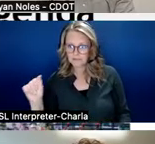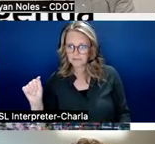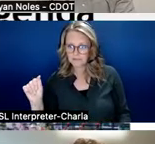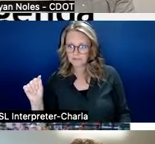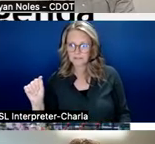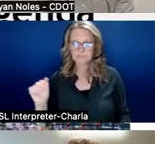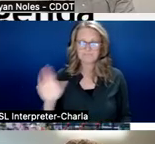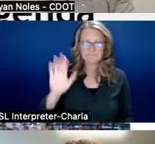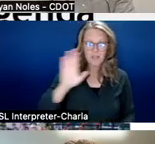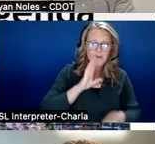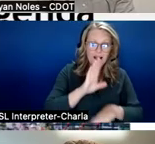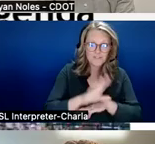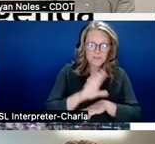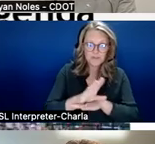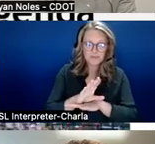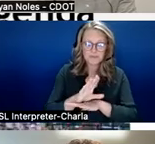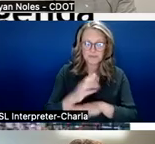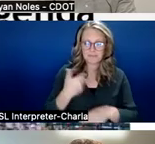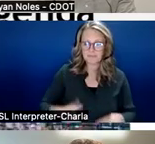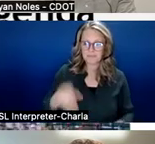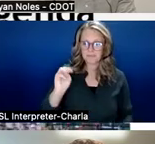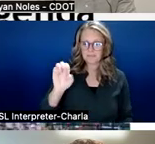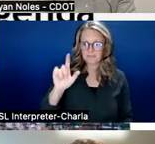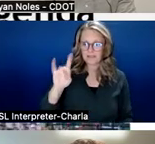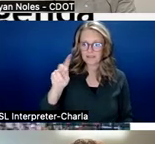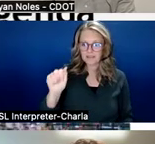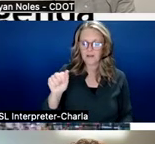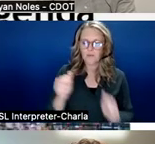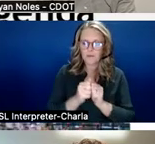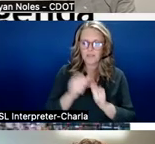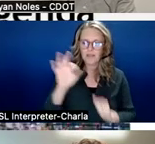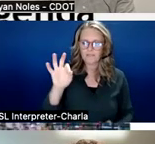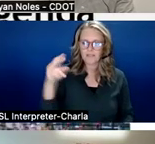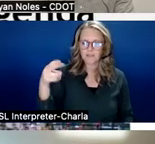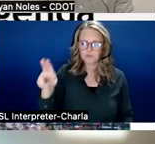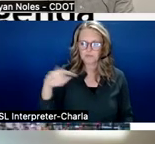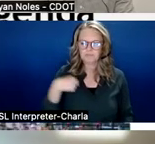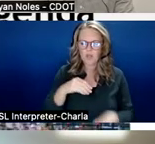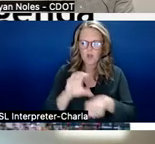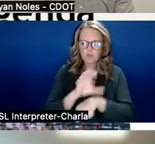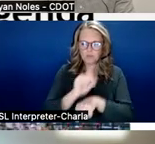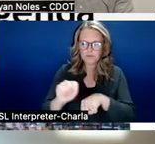Or afternoon, everybody. I'm Melinda Reese with FHU and I'm the consultant deputy project manager.